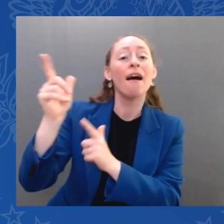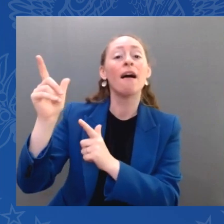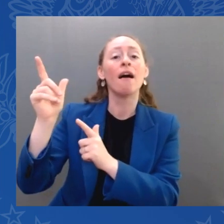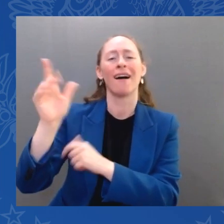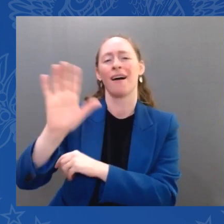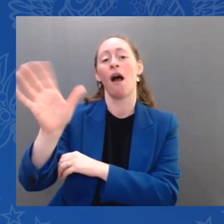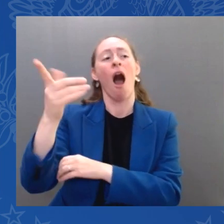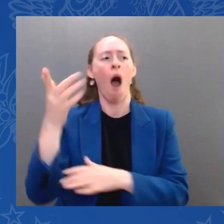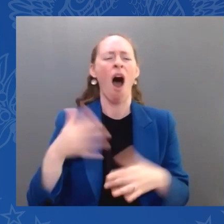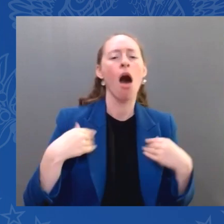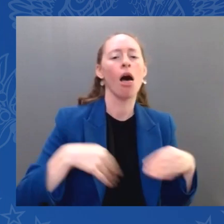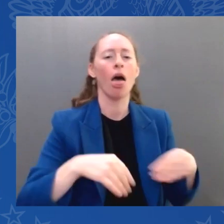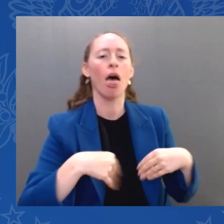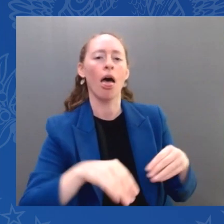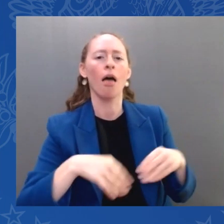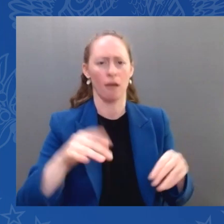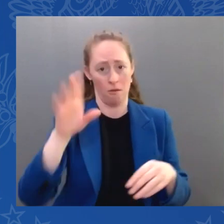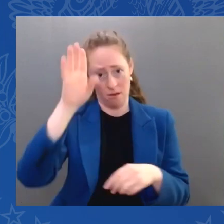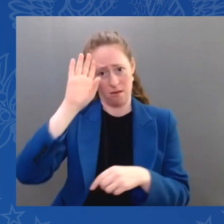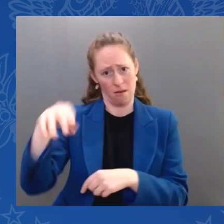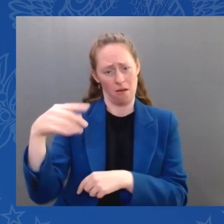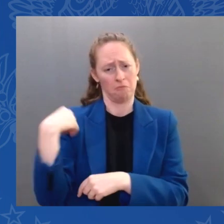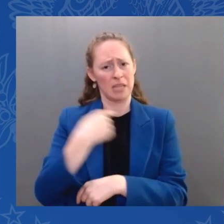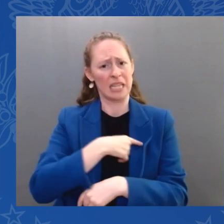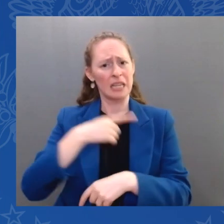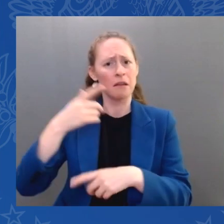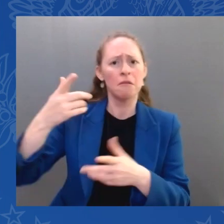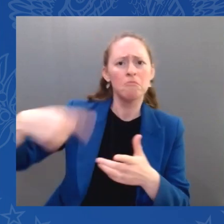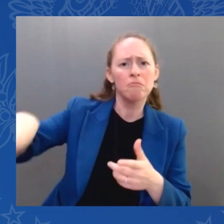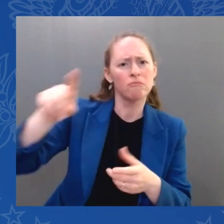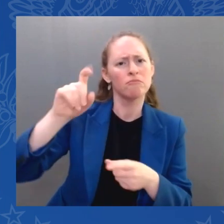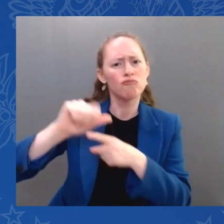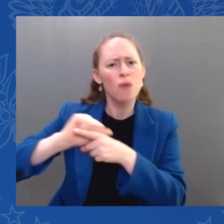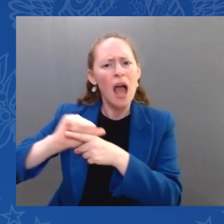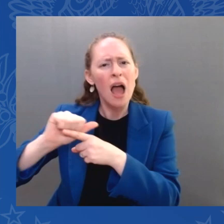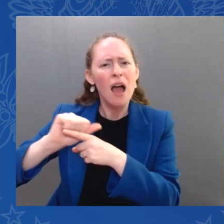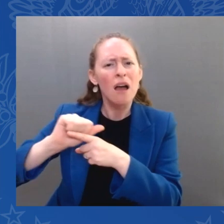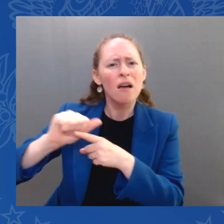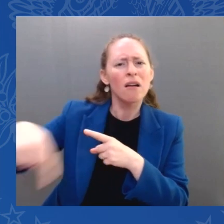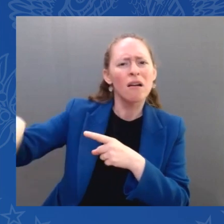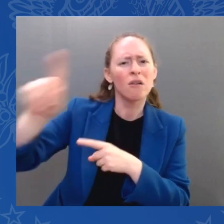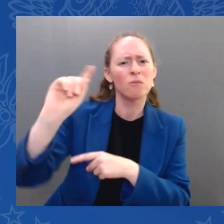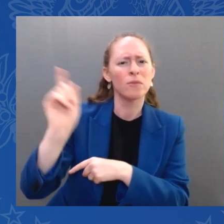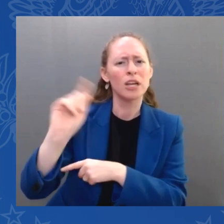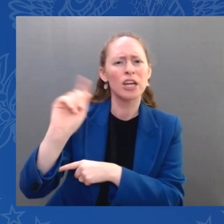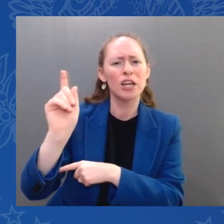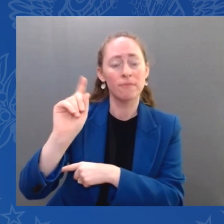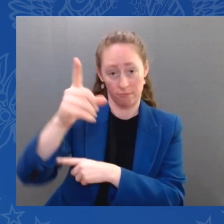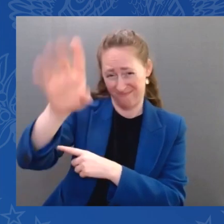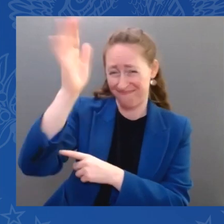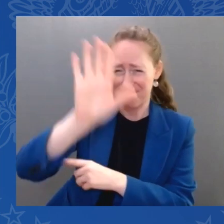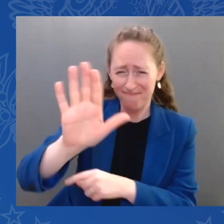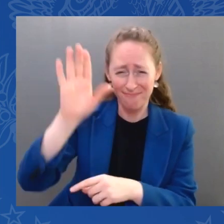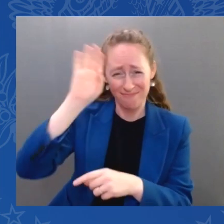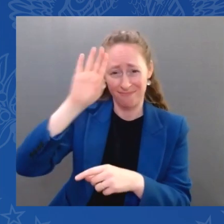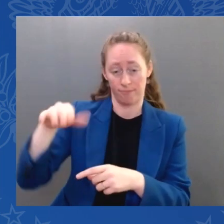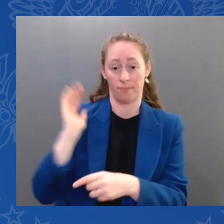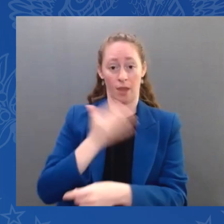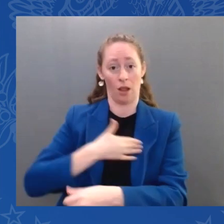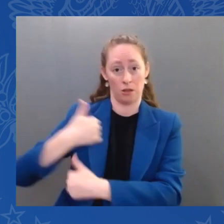Case in point: America has the finest fighting force in the world. We provide our service members with the most lethal weapons on Earth to protect America.